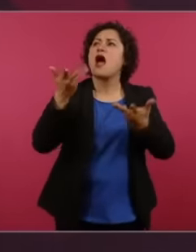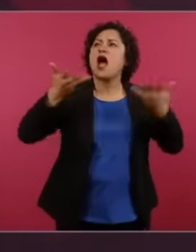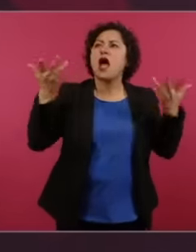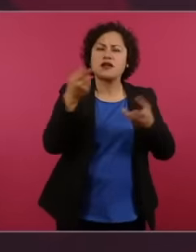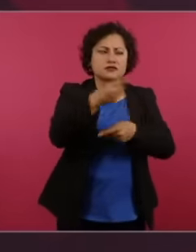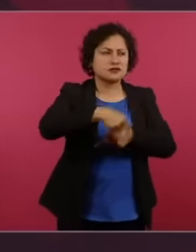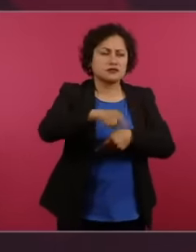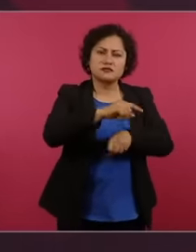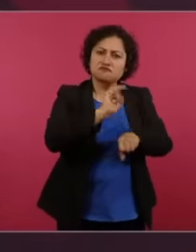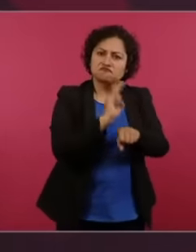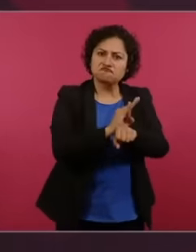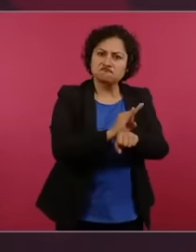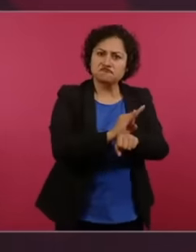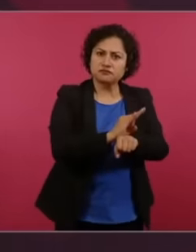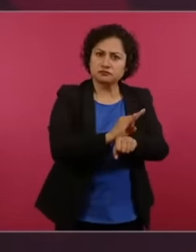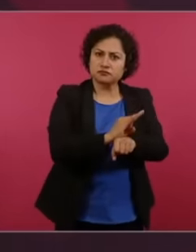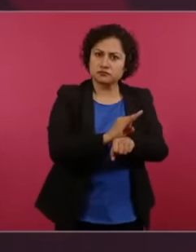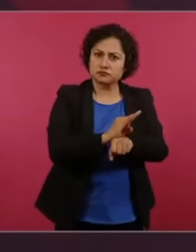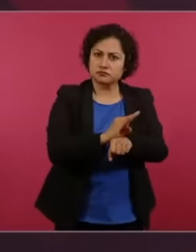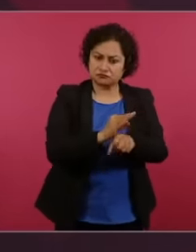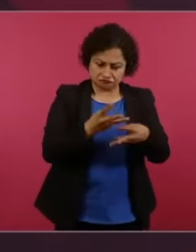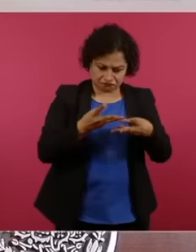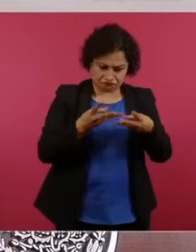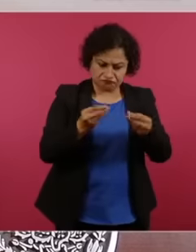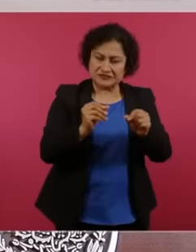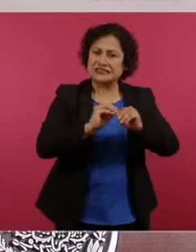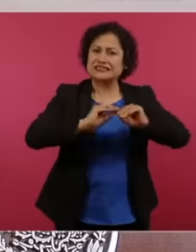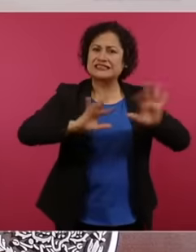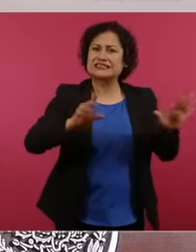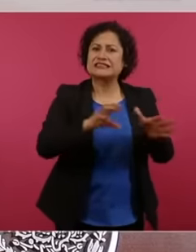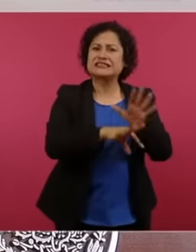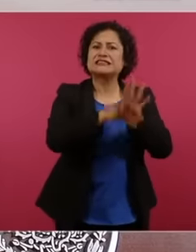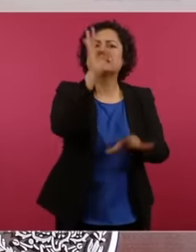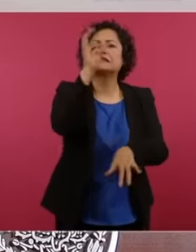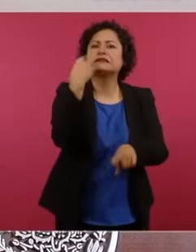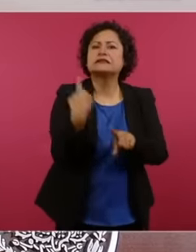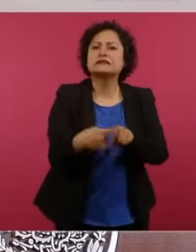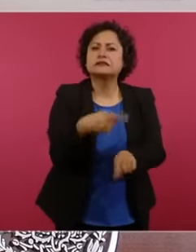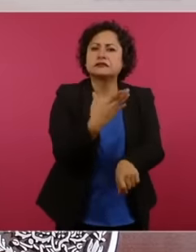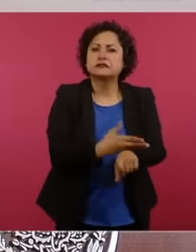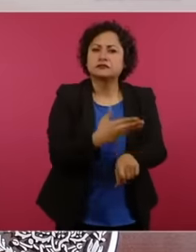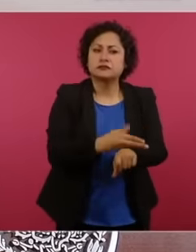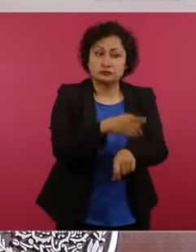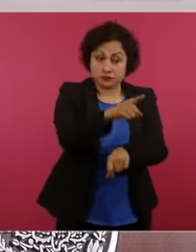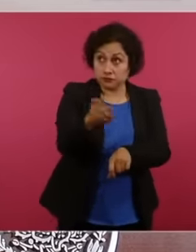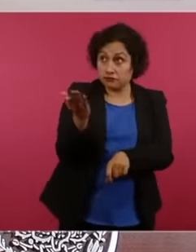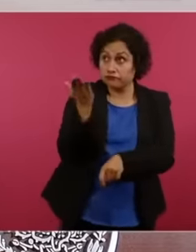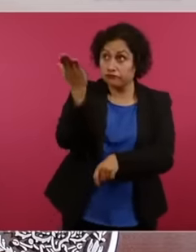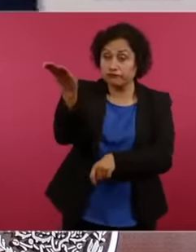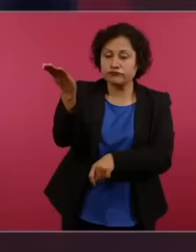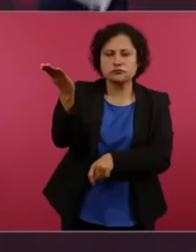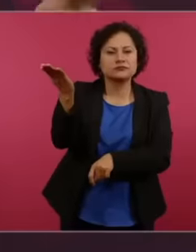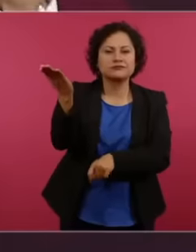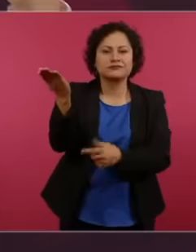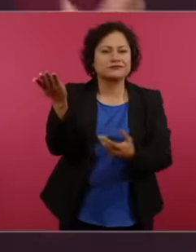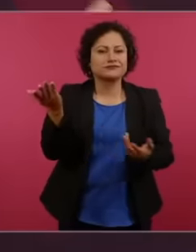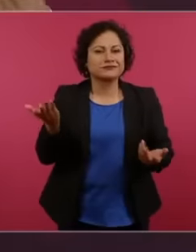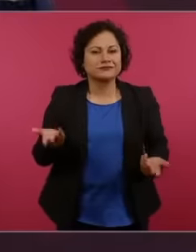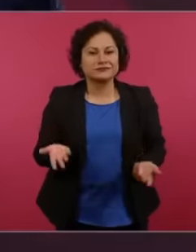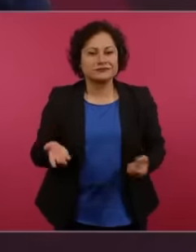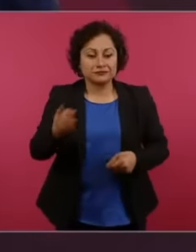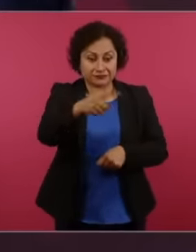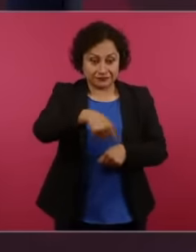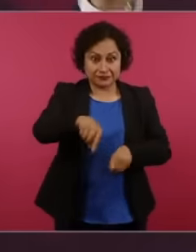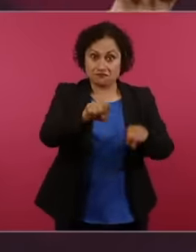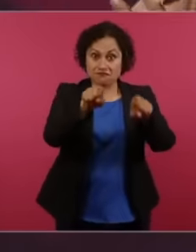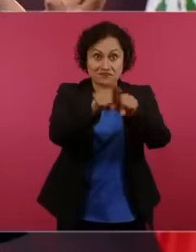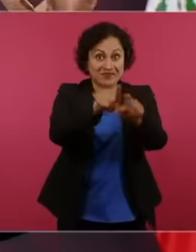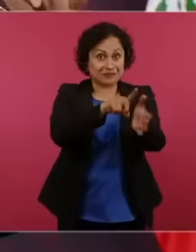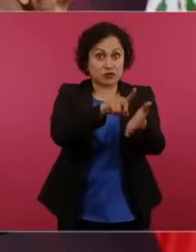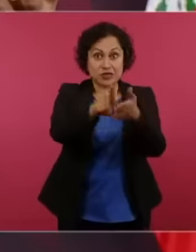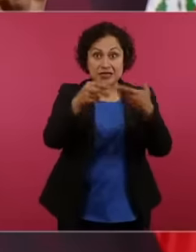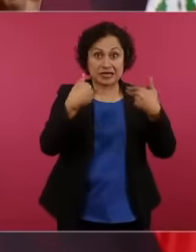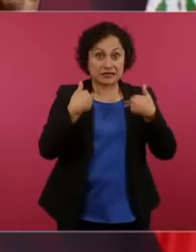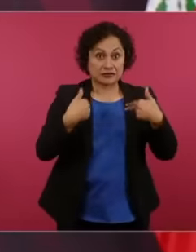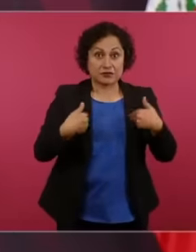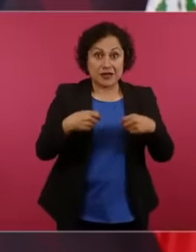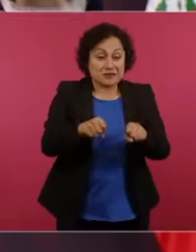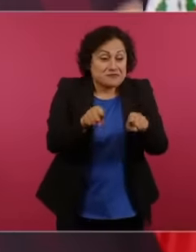that, do not ask that personal data be respected